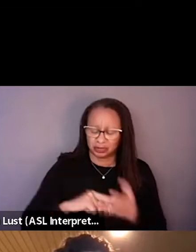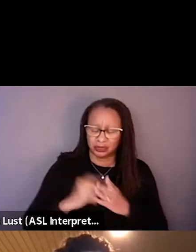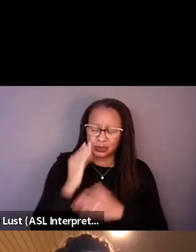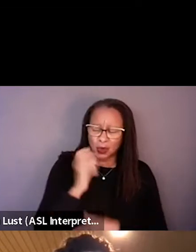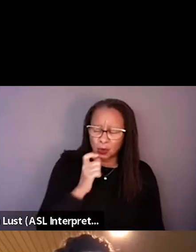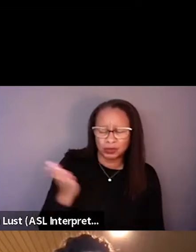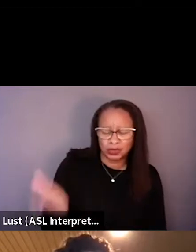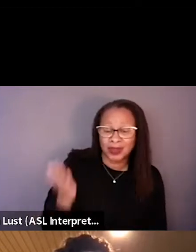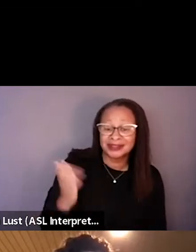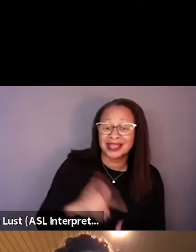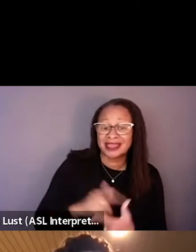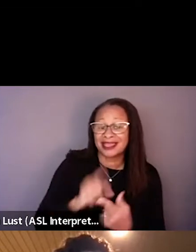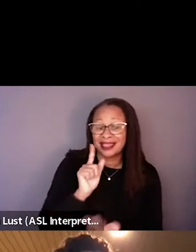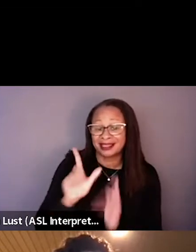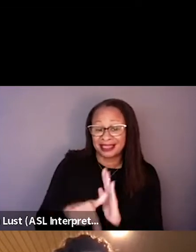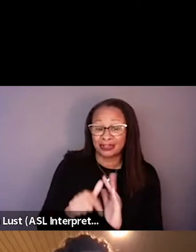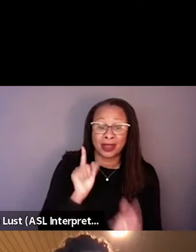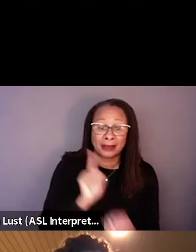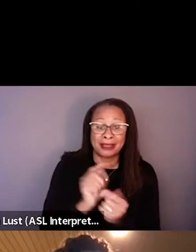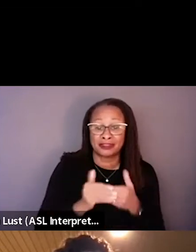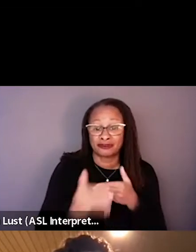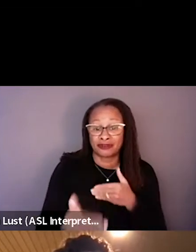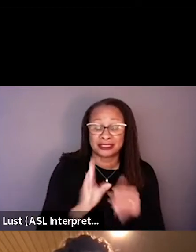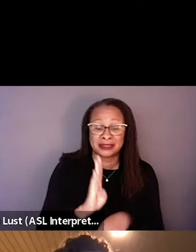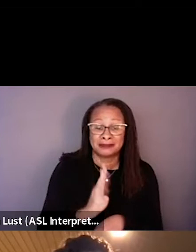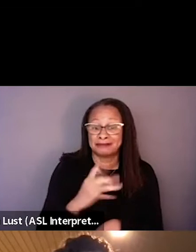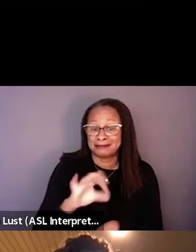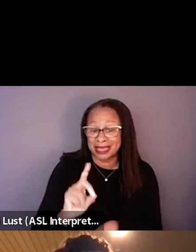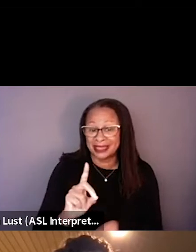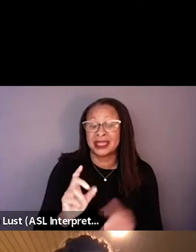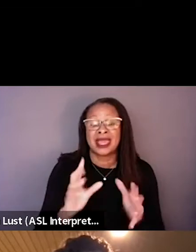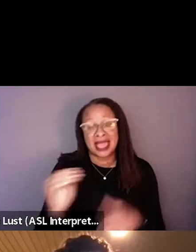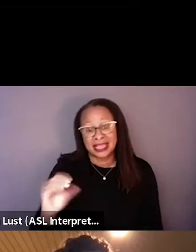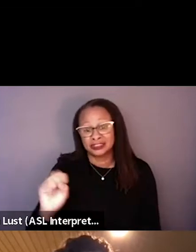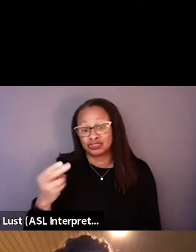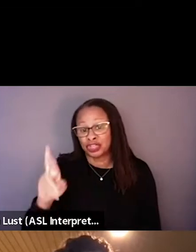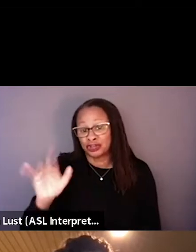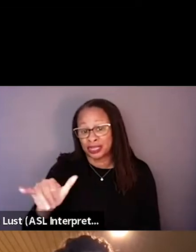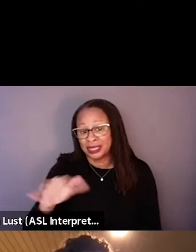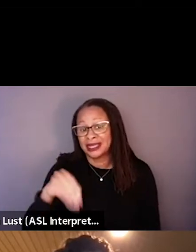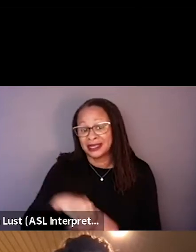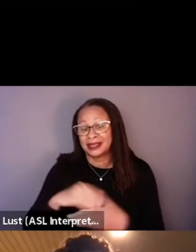You know, and then later when I met the rest of the band and Shery in person, you know, it, it really felt to me